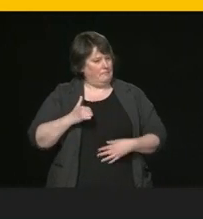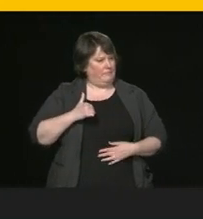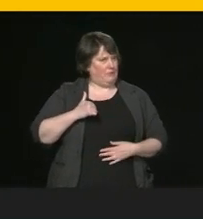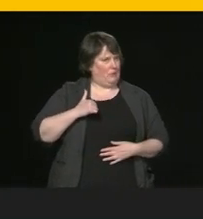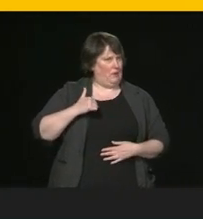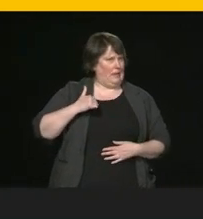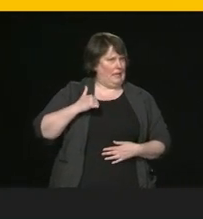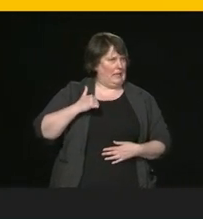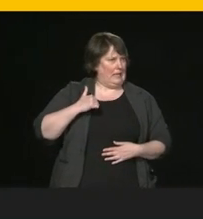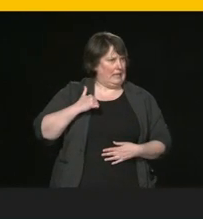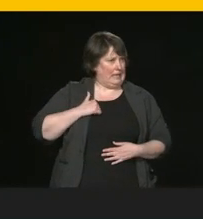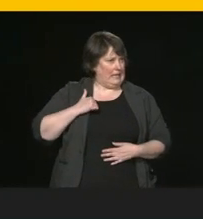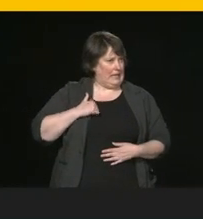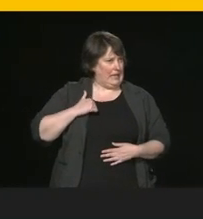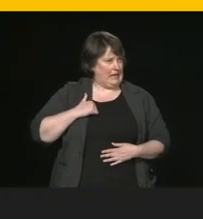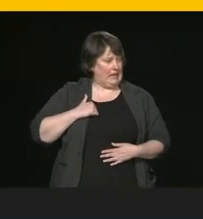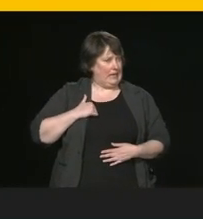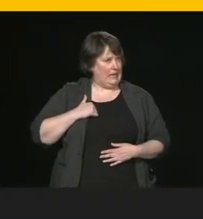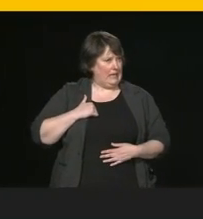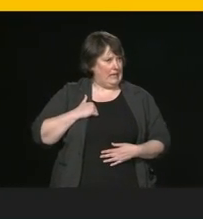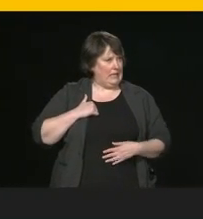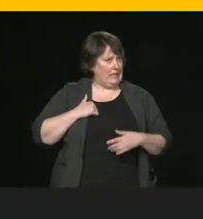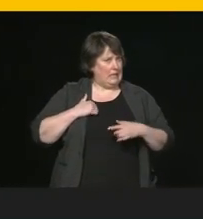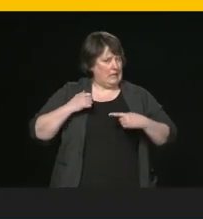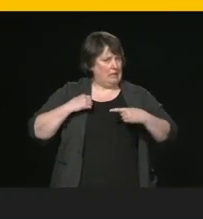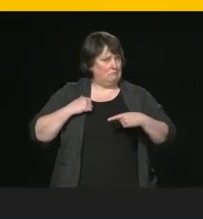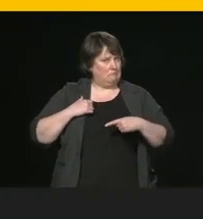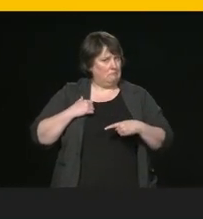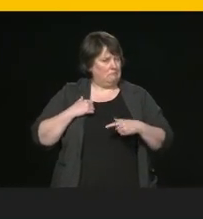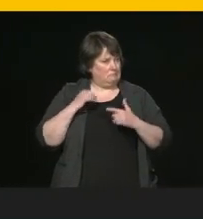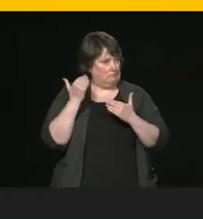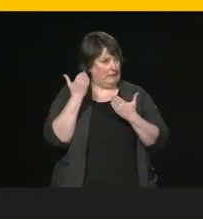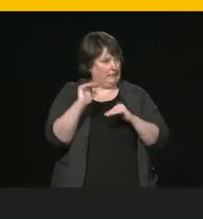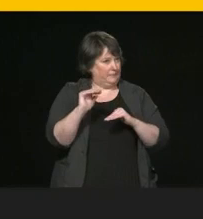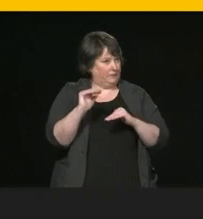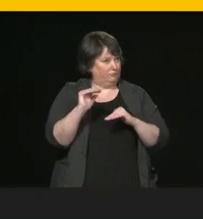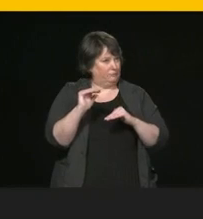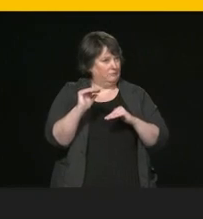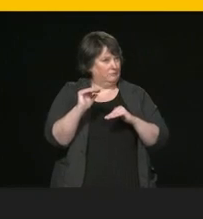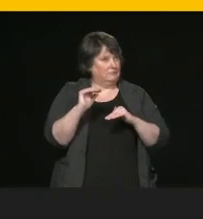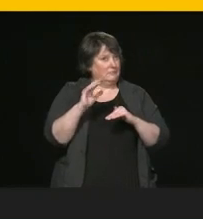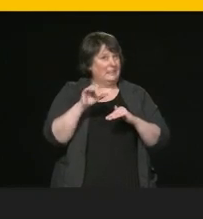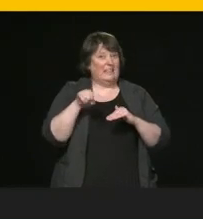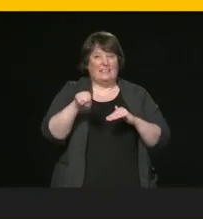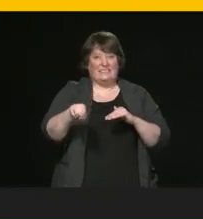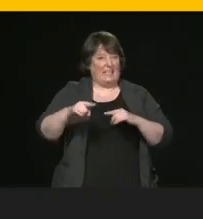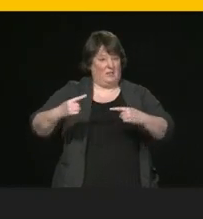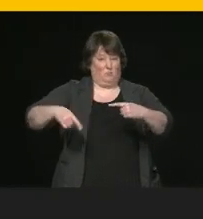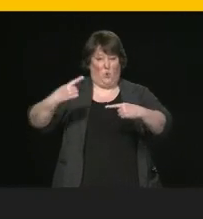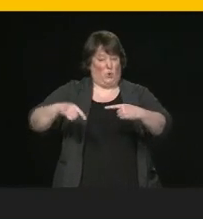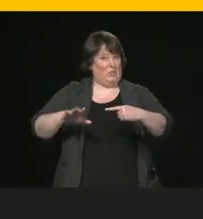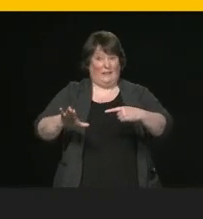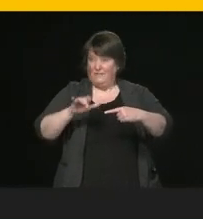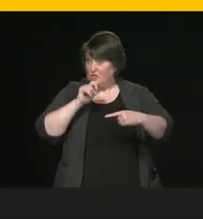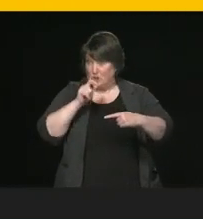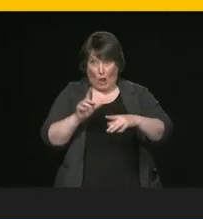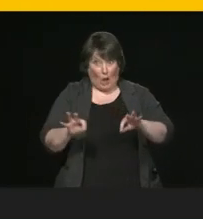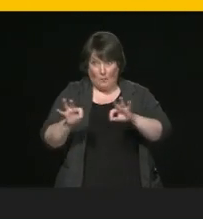HOW LONG IS CANADA LOOKING TO